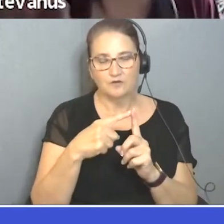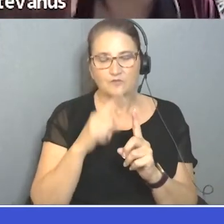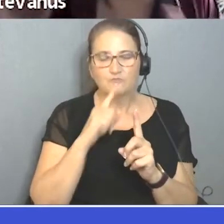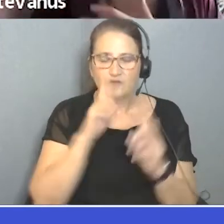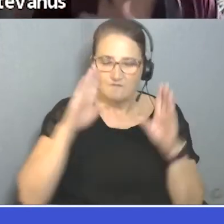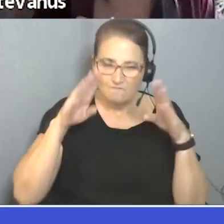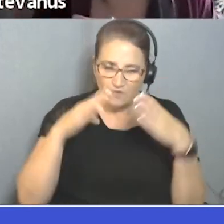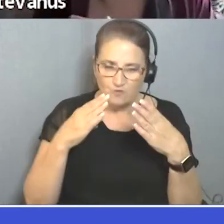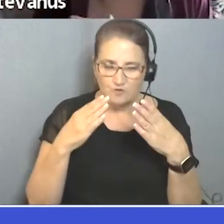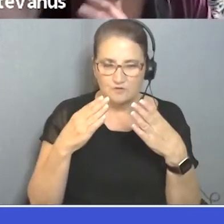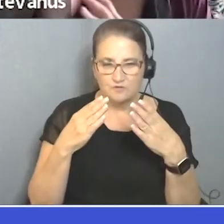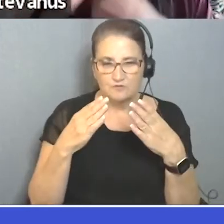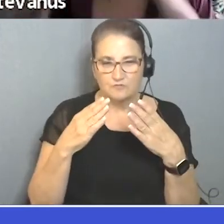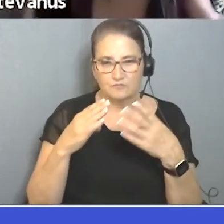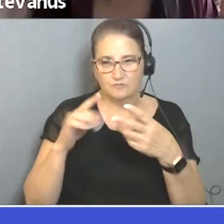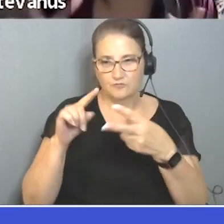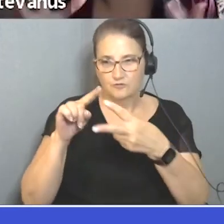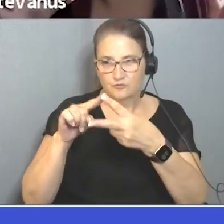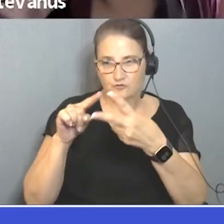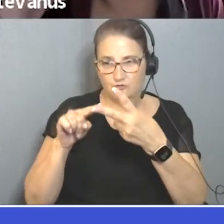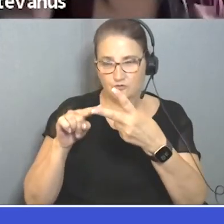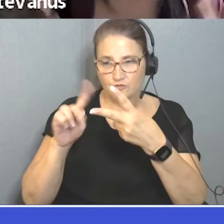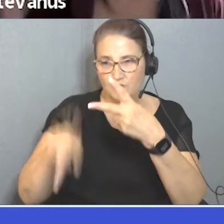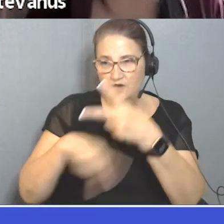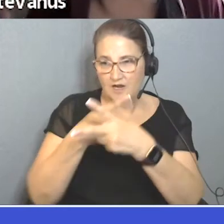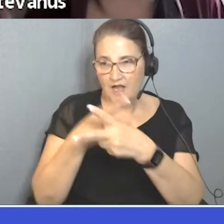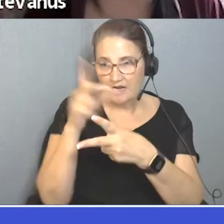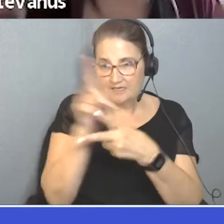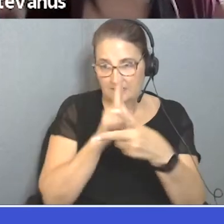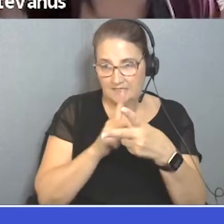about -- we'll be focused on two types of design activities, but they're both